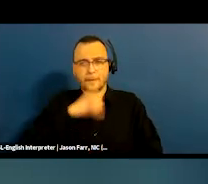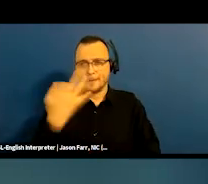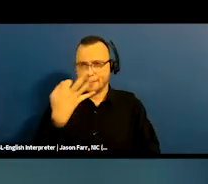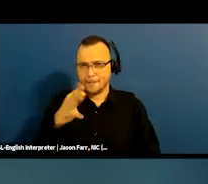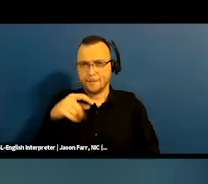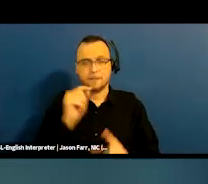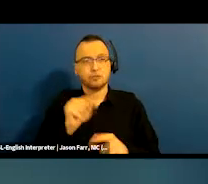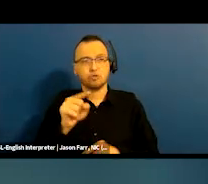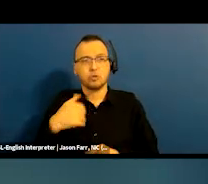The next slide, please.